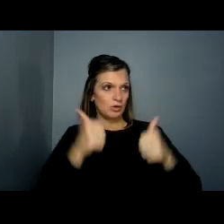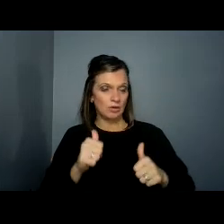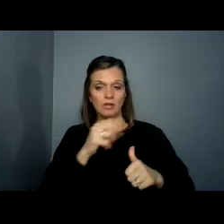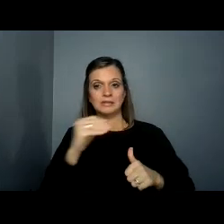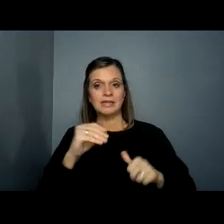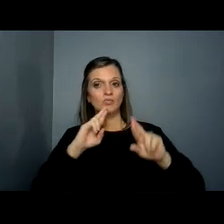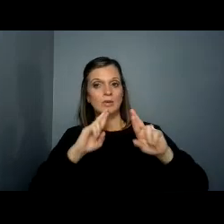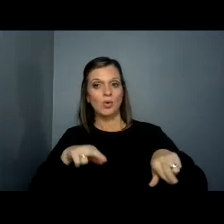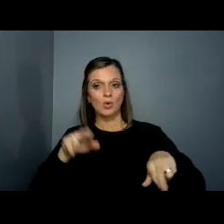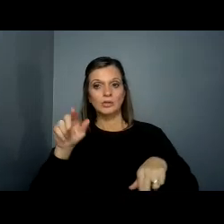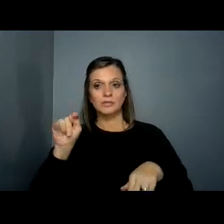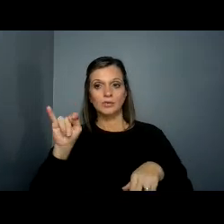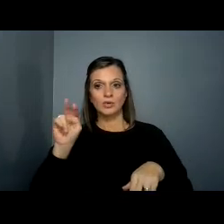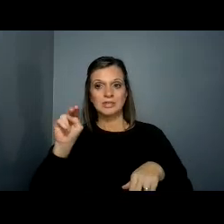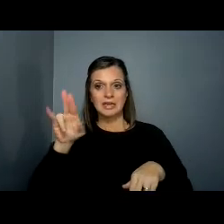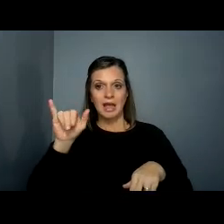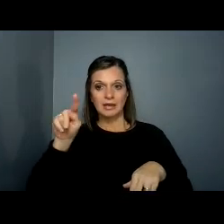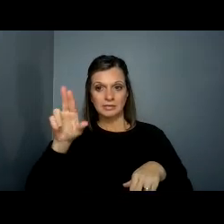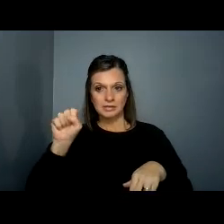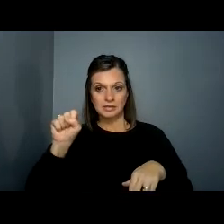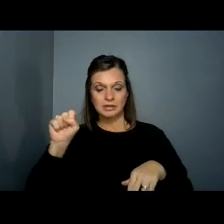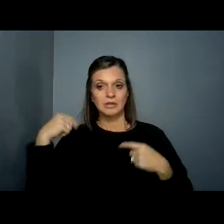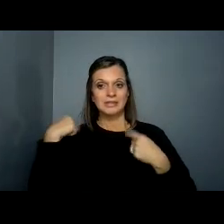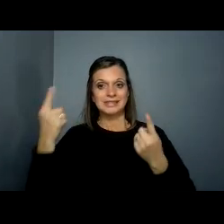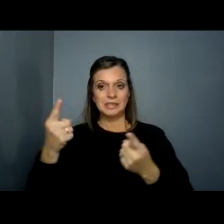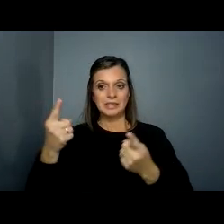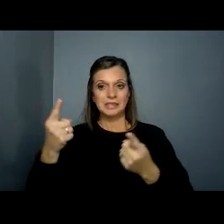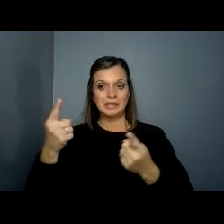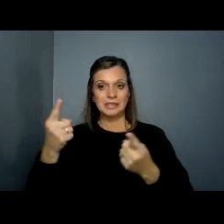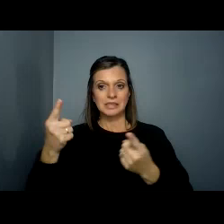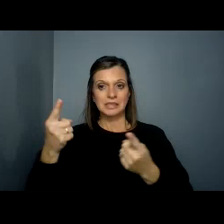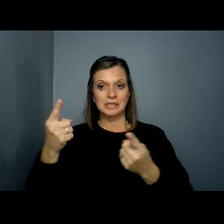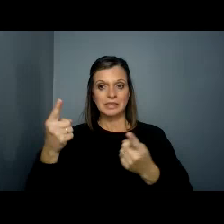since post since having COVID. Do you?